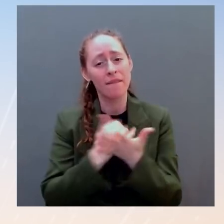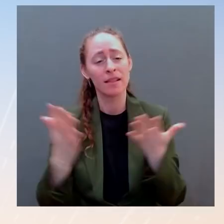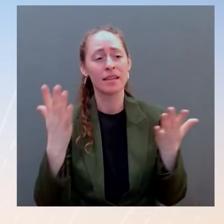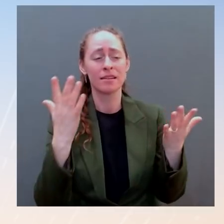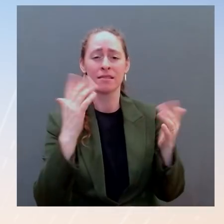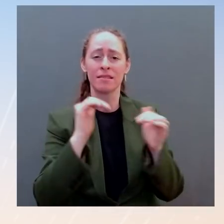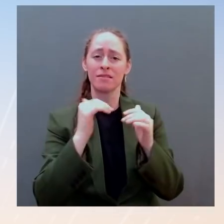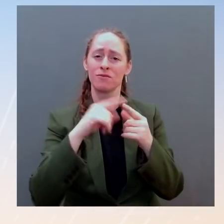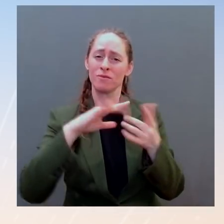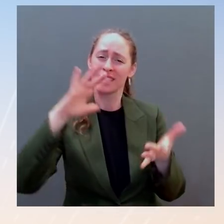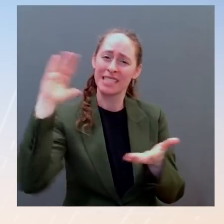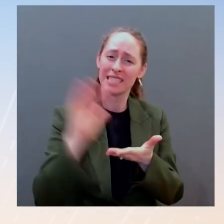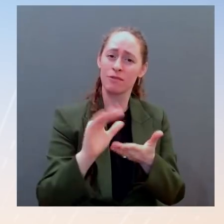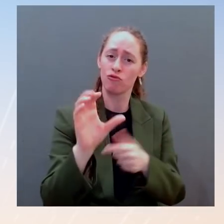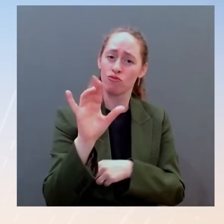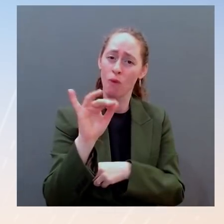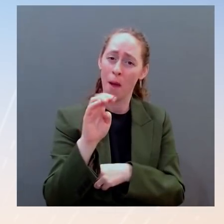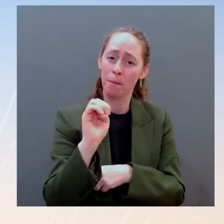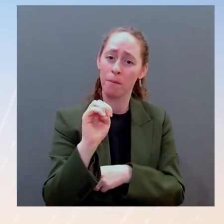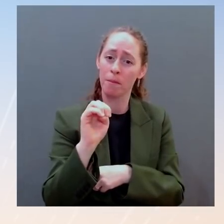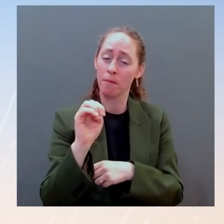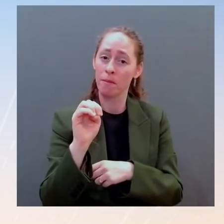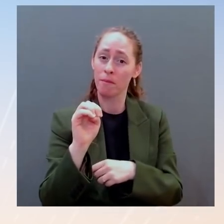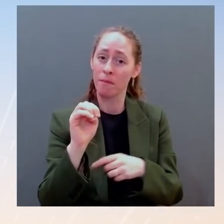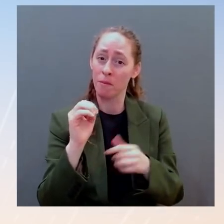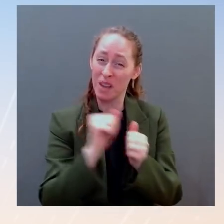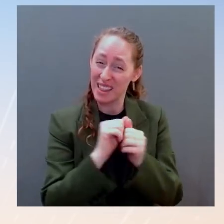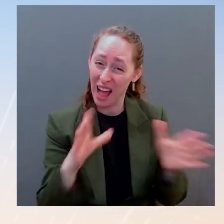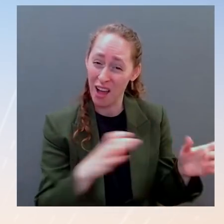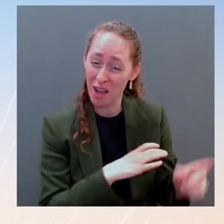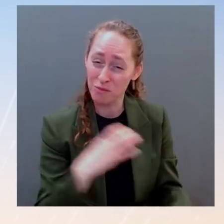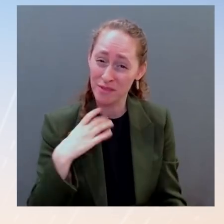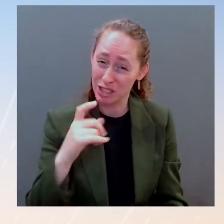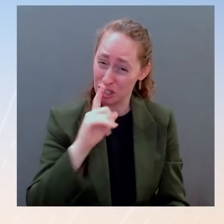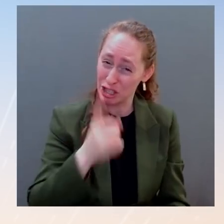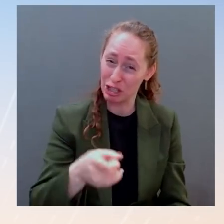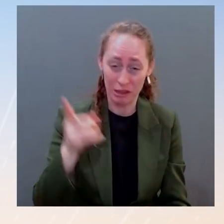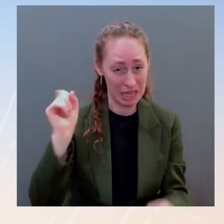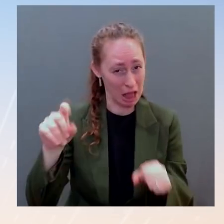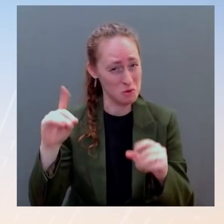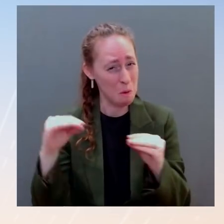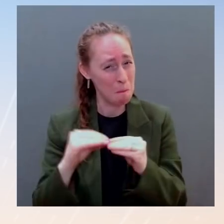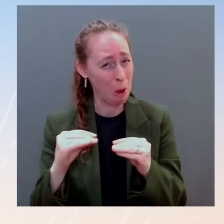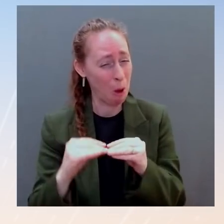Ms. Psaki: Well, he will continue to look for every authority he has to take steps to address gun violence --